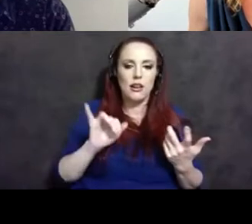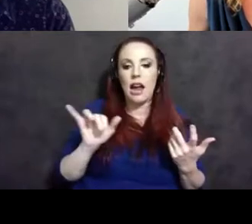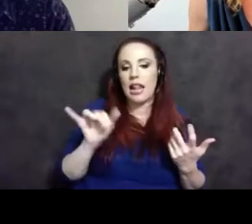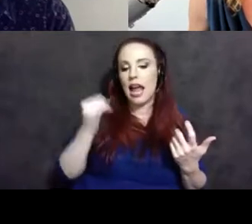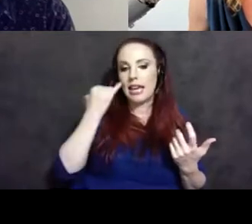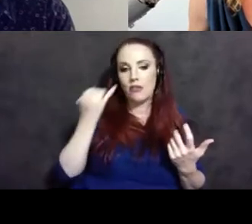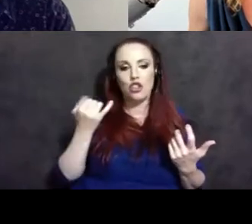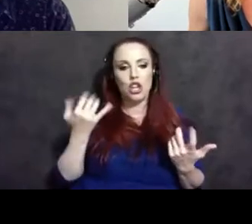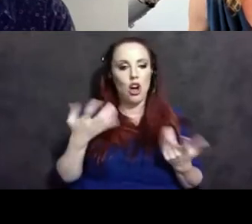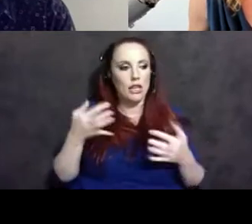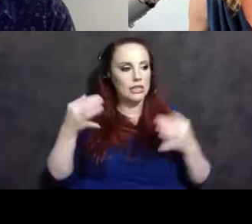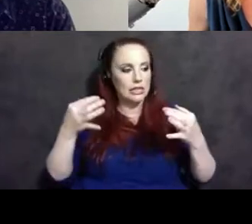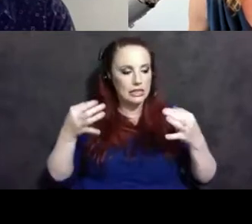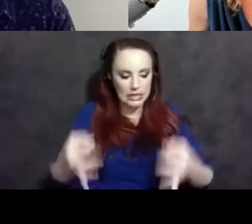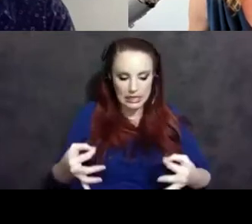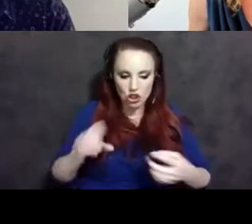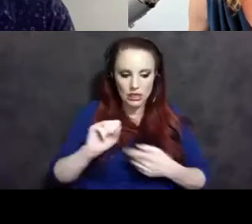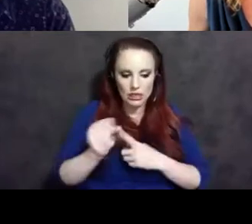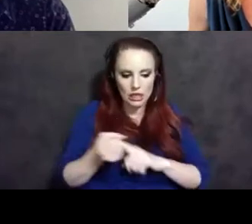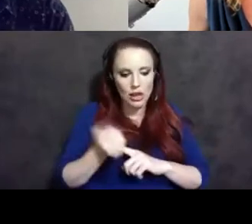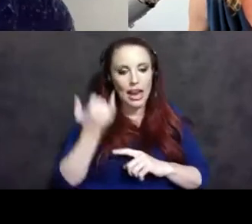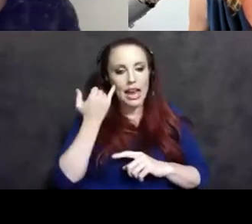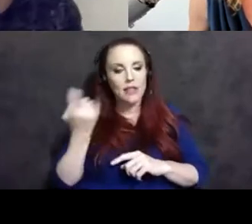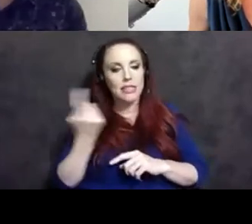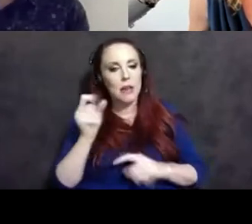if she were asked, like what can you do to help with the black community?